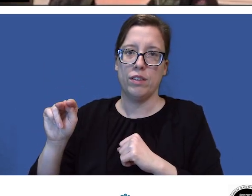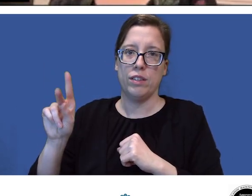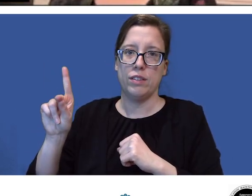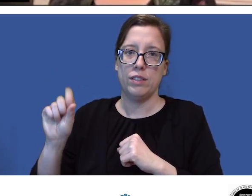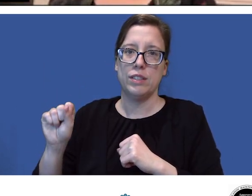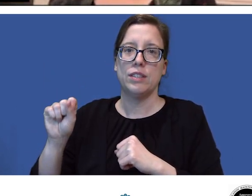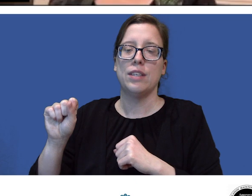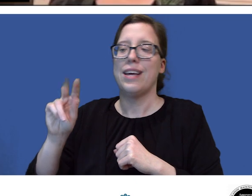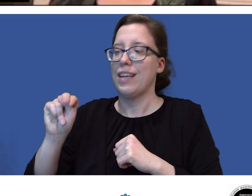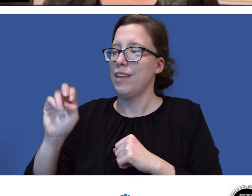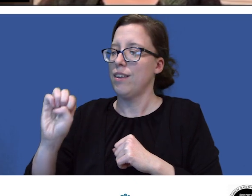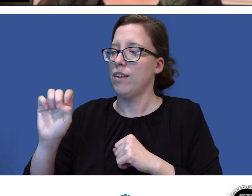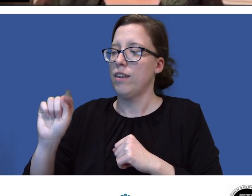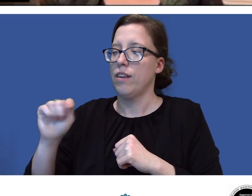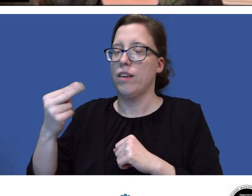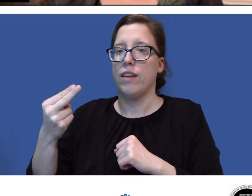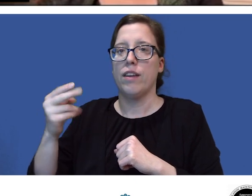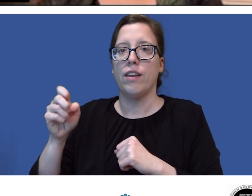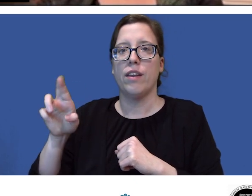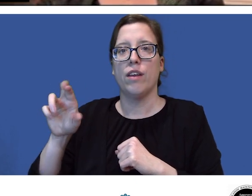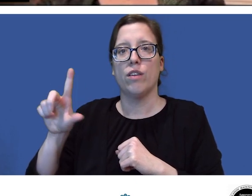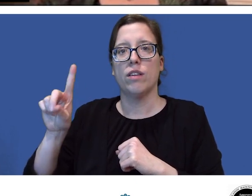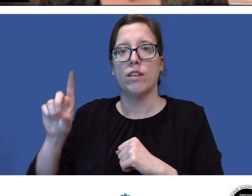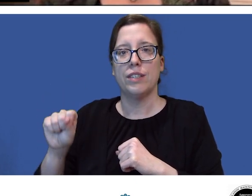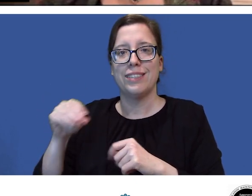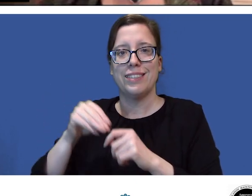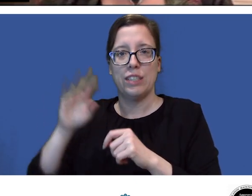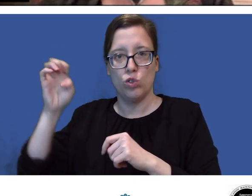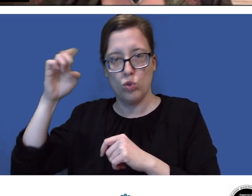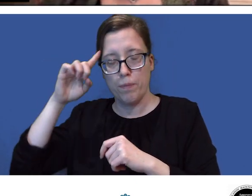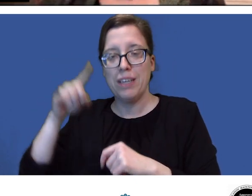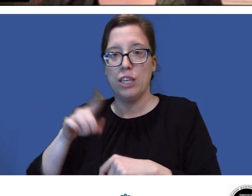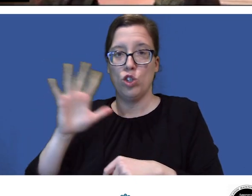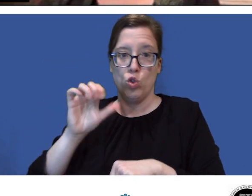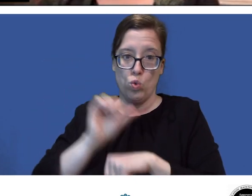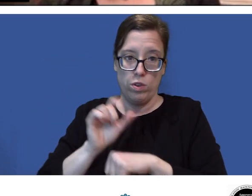And he's one of the few who worked in the early programs for